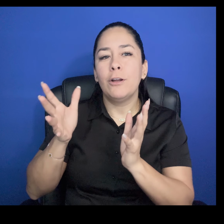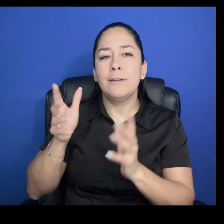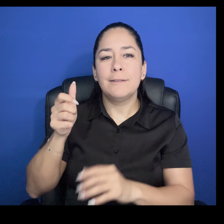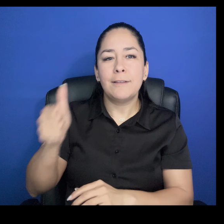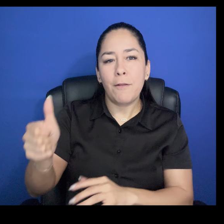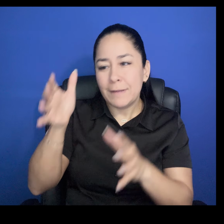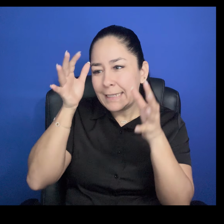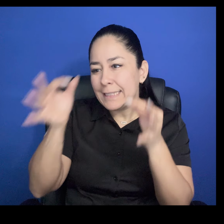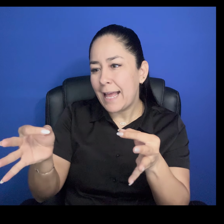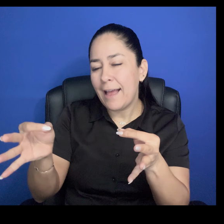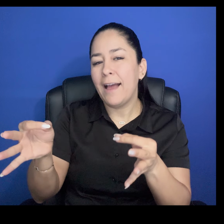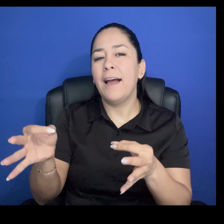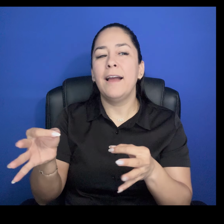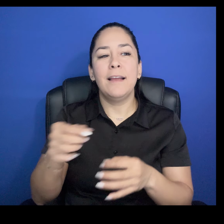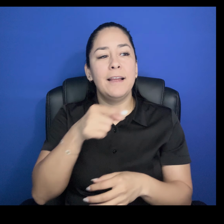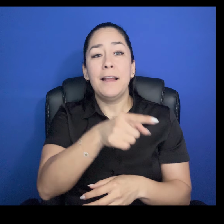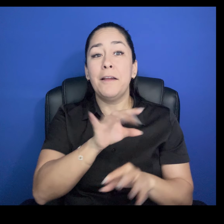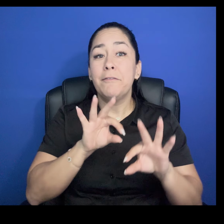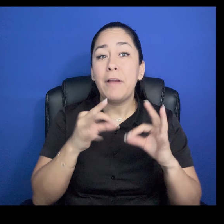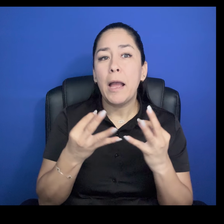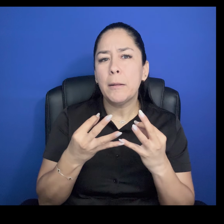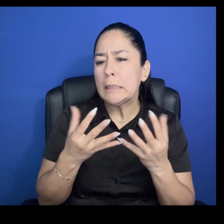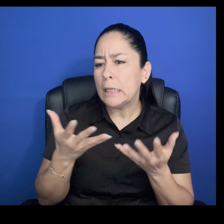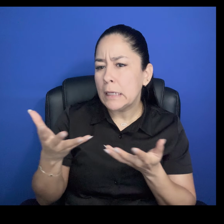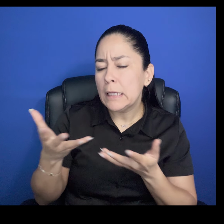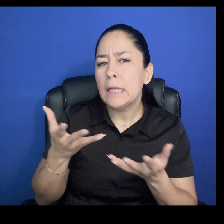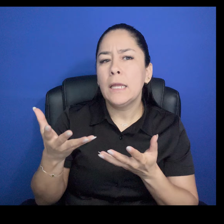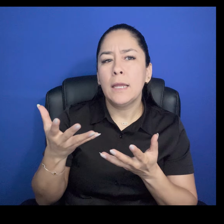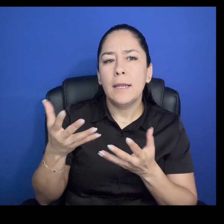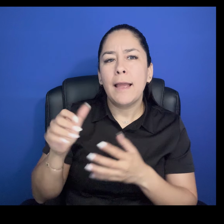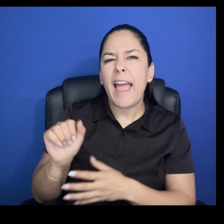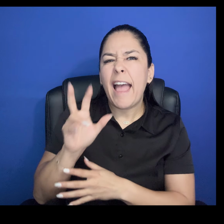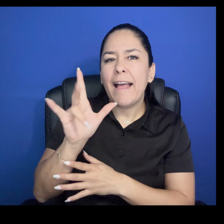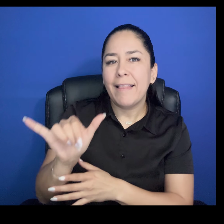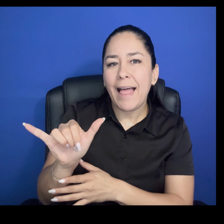and just families, working as allies rather than advocates.